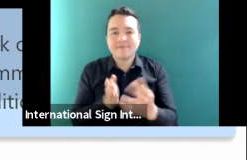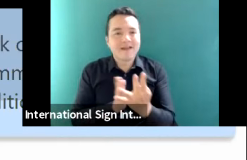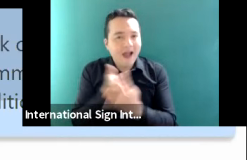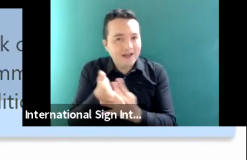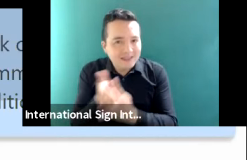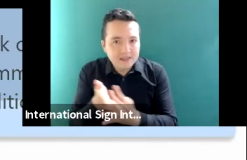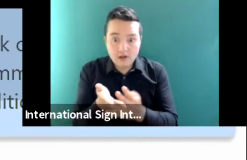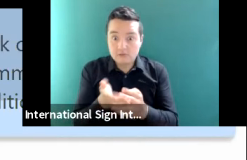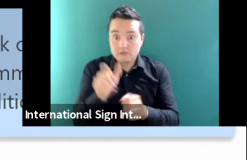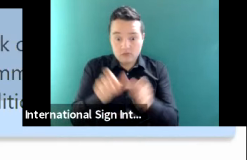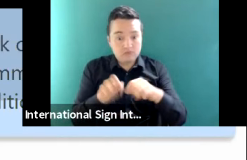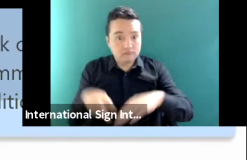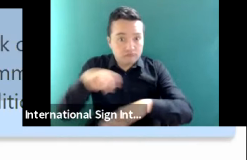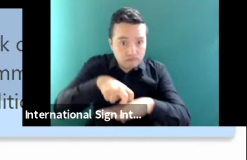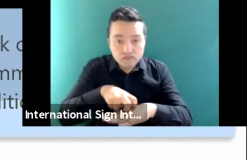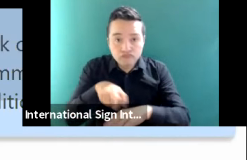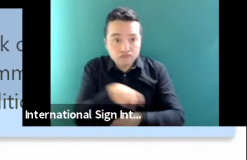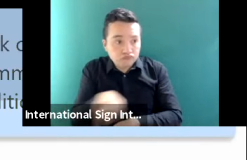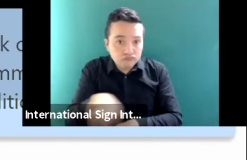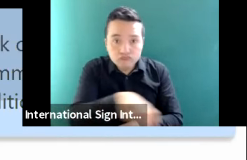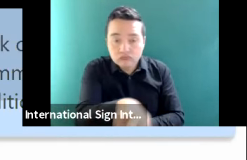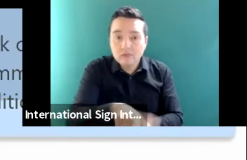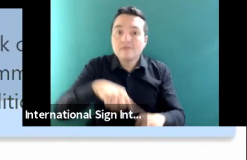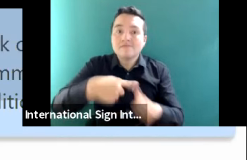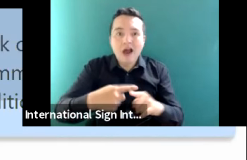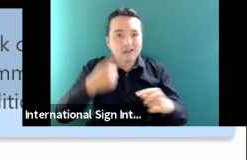Transportation, accessible transportation.